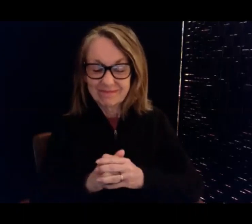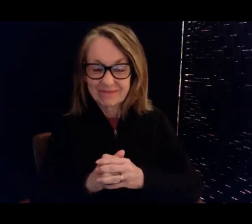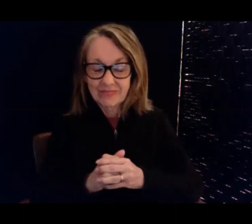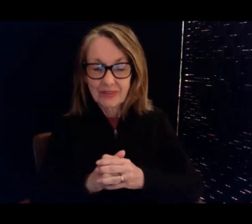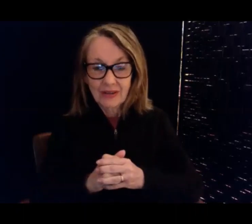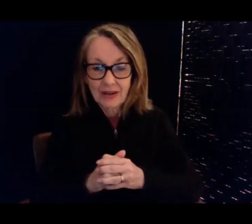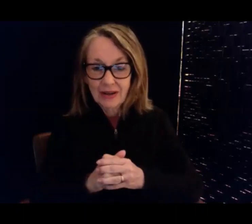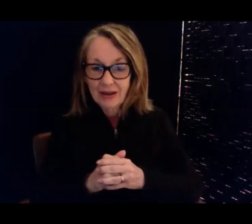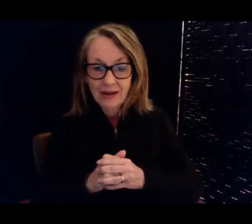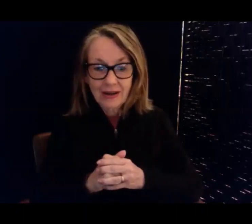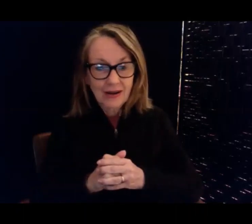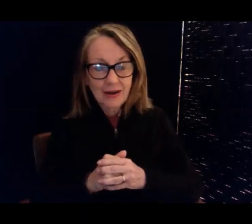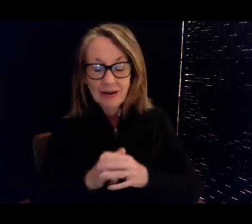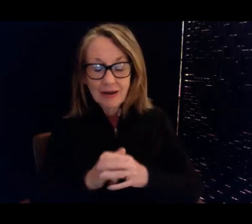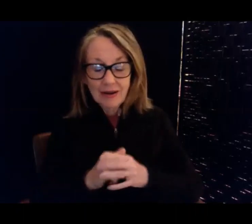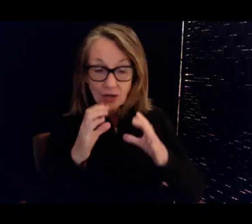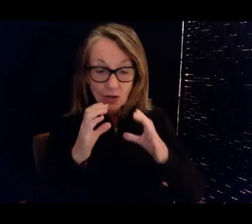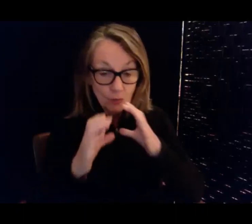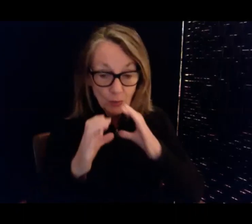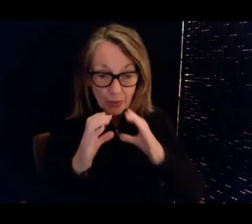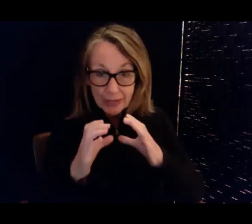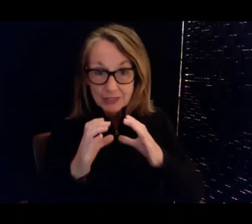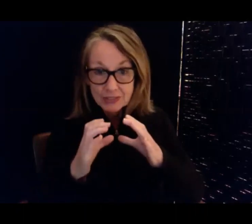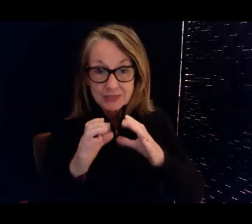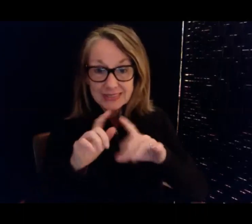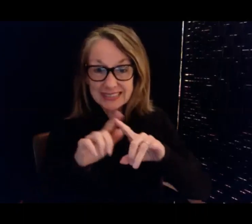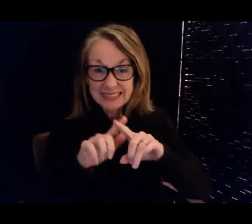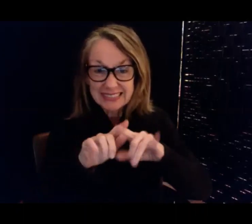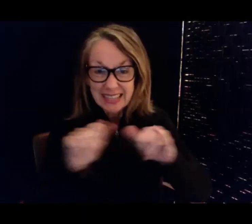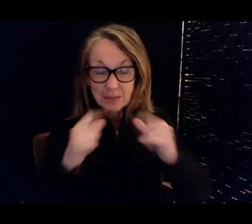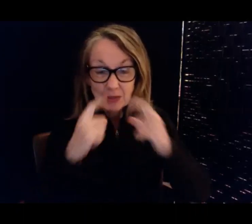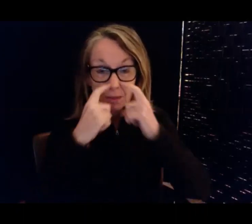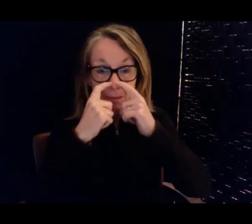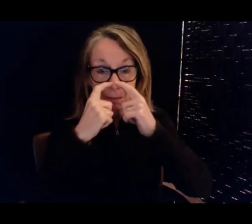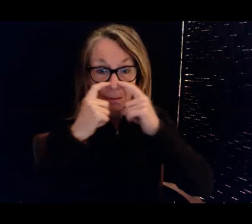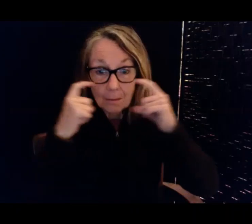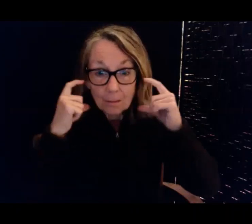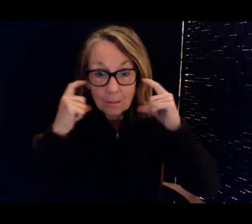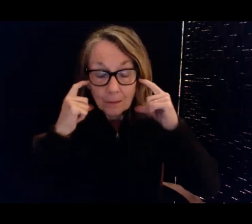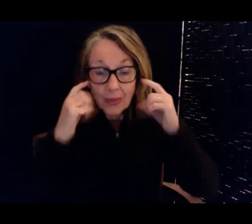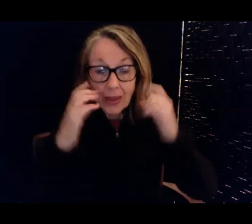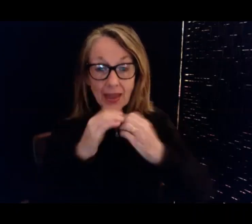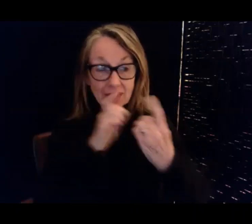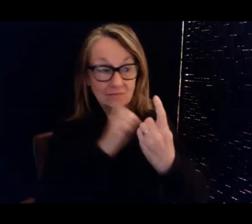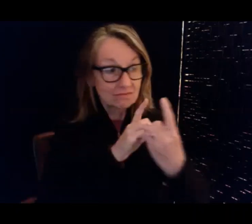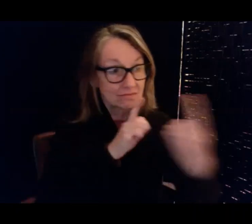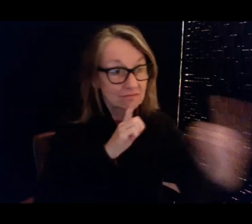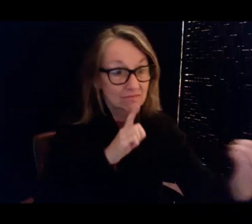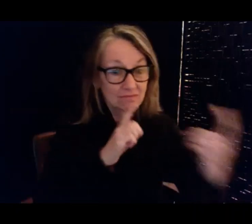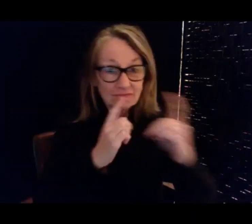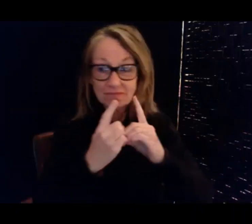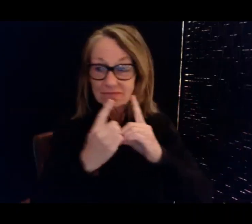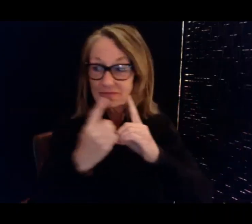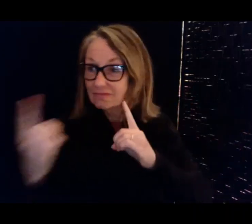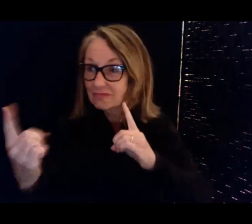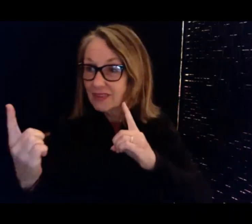wearing face masks and practicing social distancing is just especially